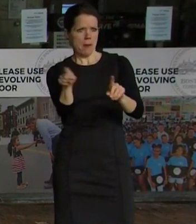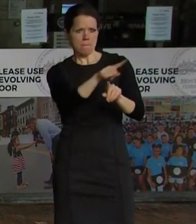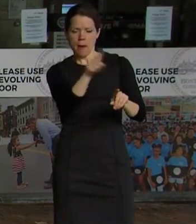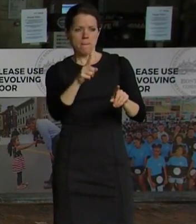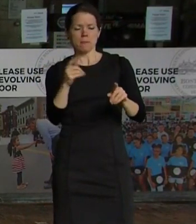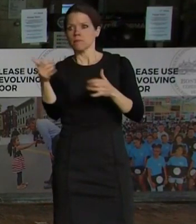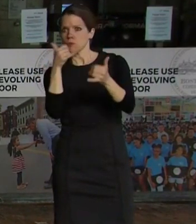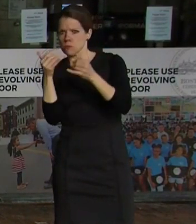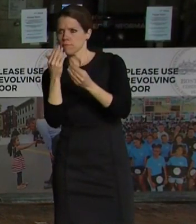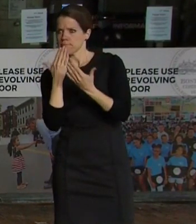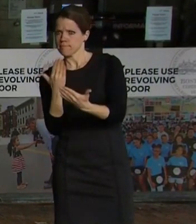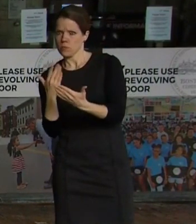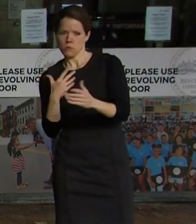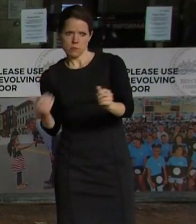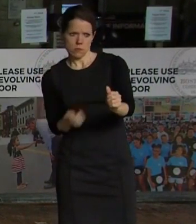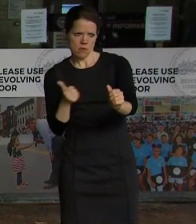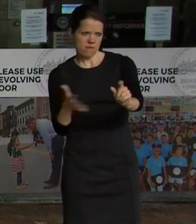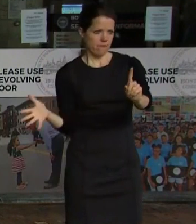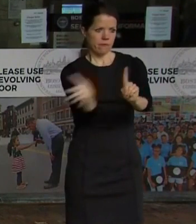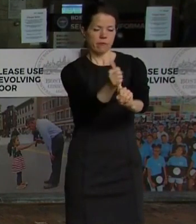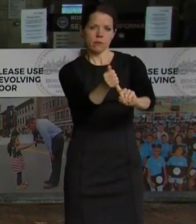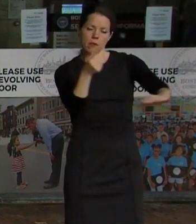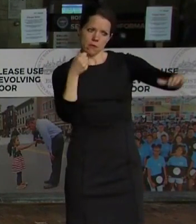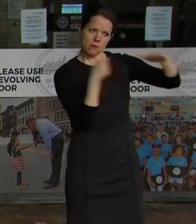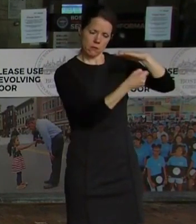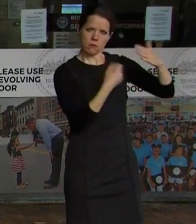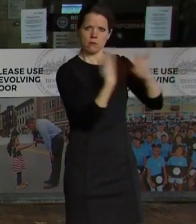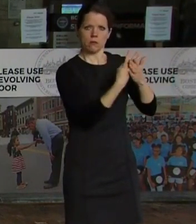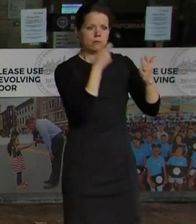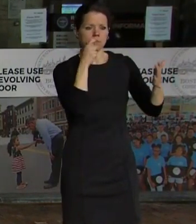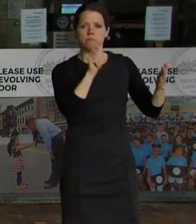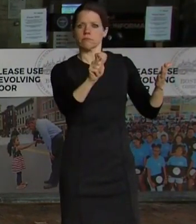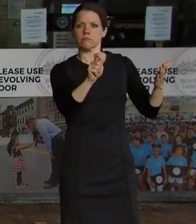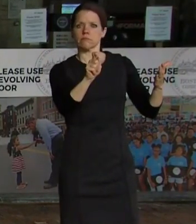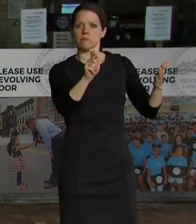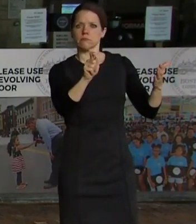YOU TO THE COMMUNITY BECAUSE PEOPLE ARE STEPPING UP AND THEY